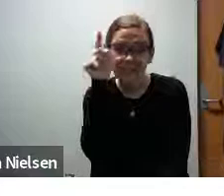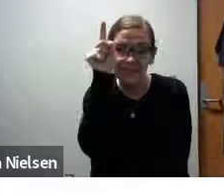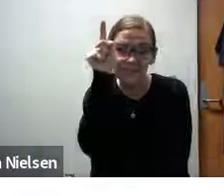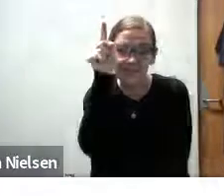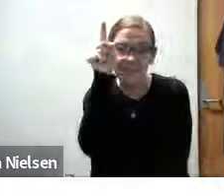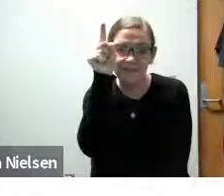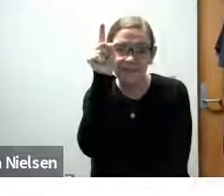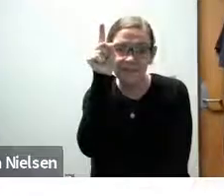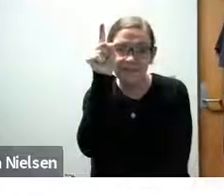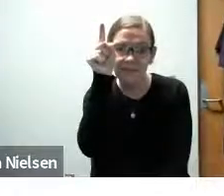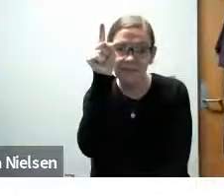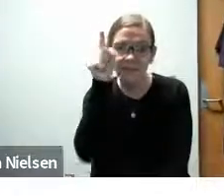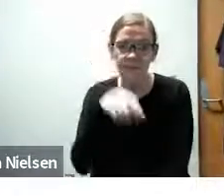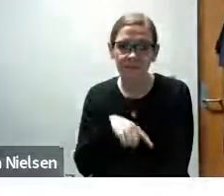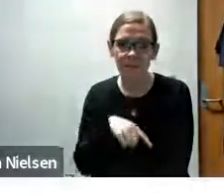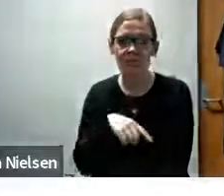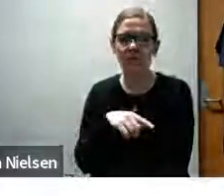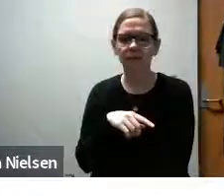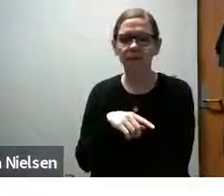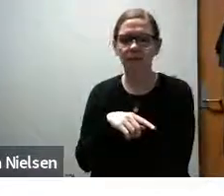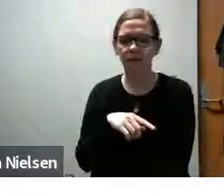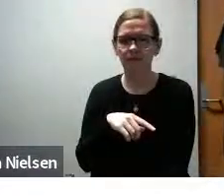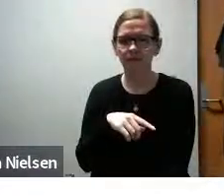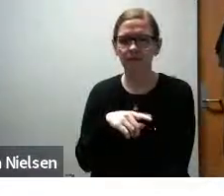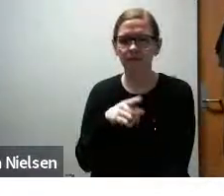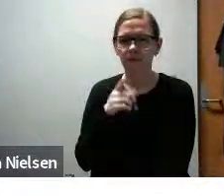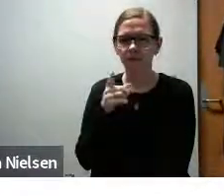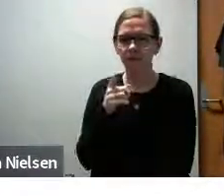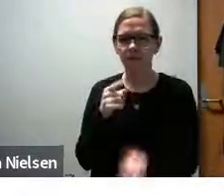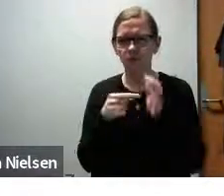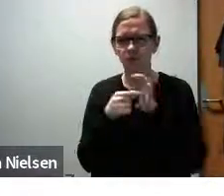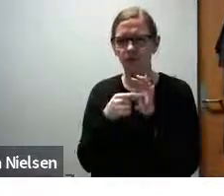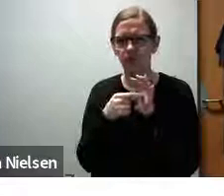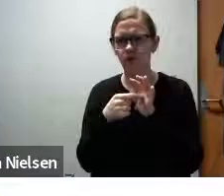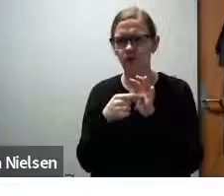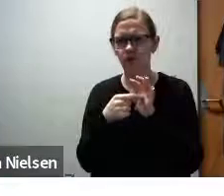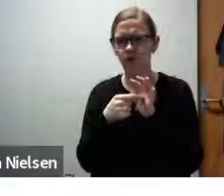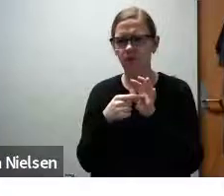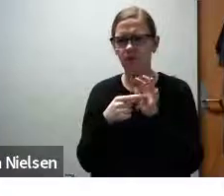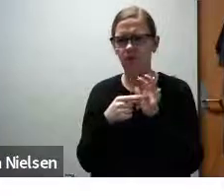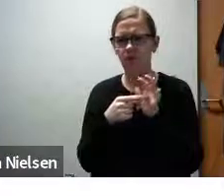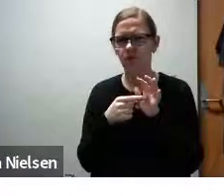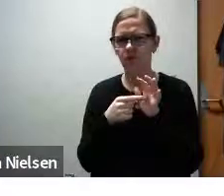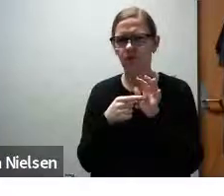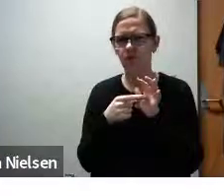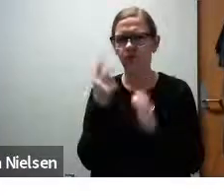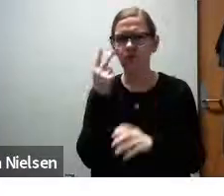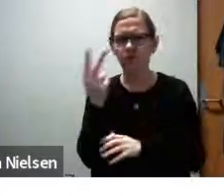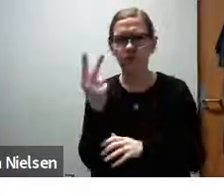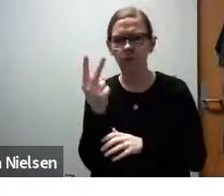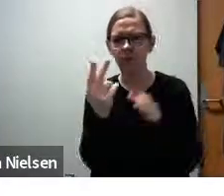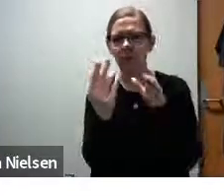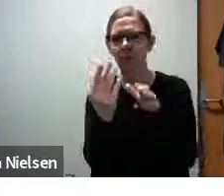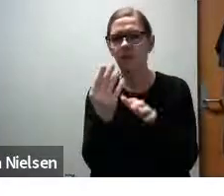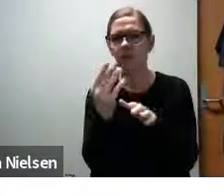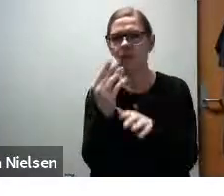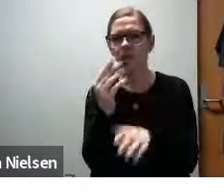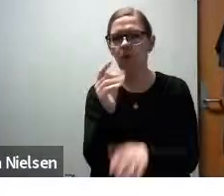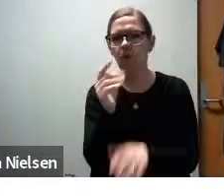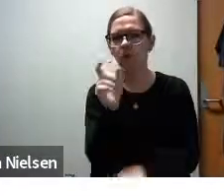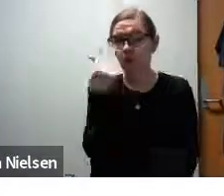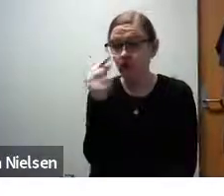I mean says you are viewing Shauna error MD department chair screen and then View Options and I hit the down arrow on View Options.